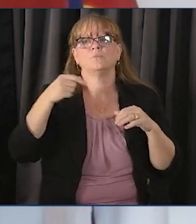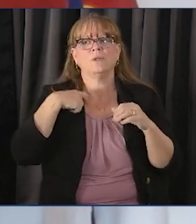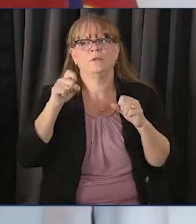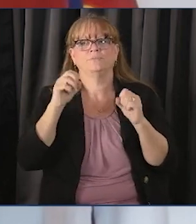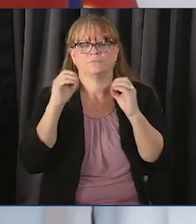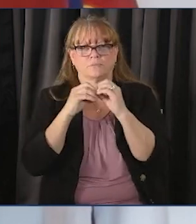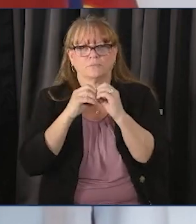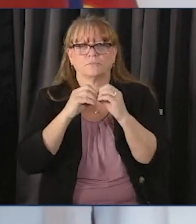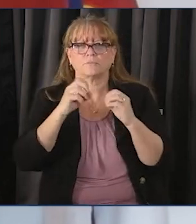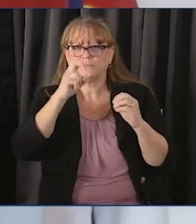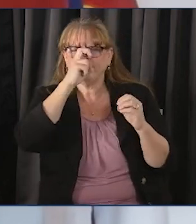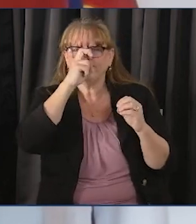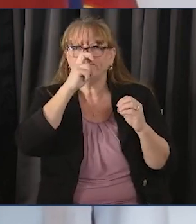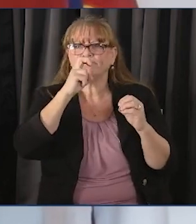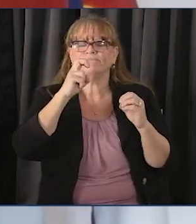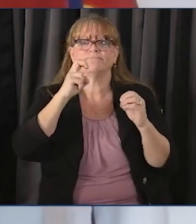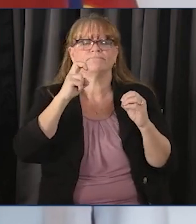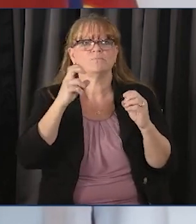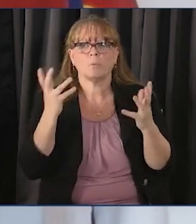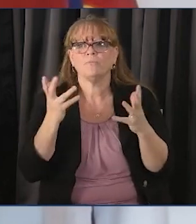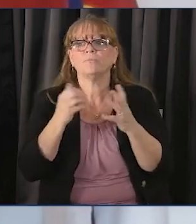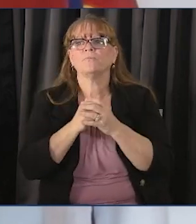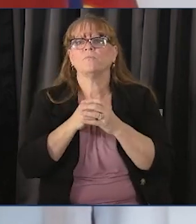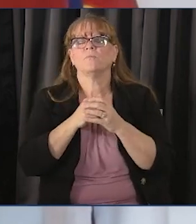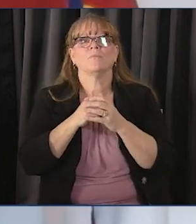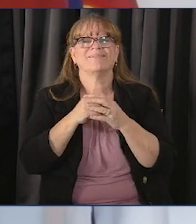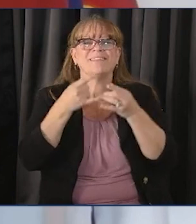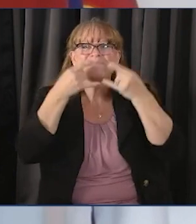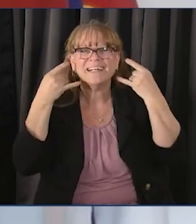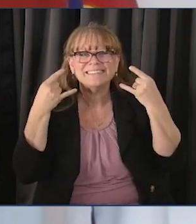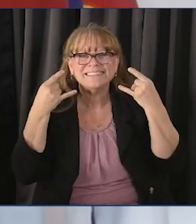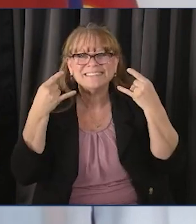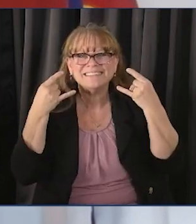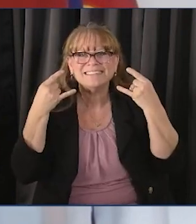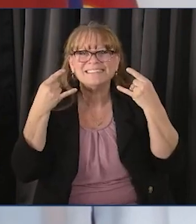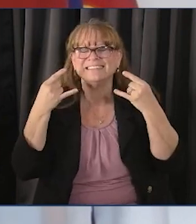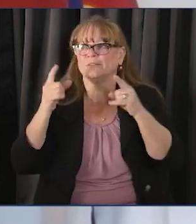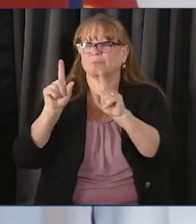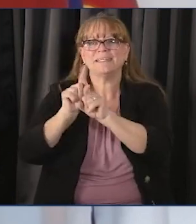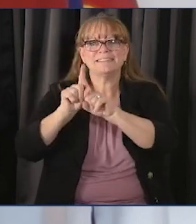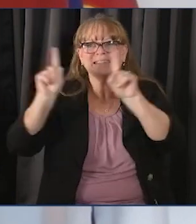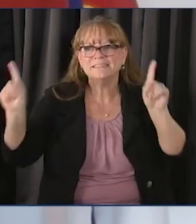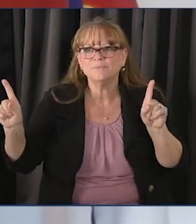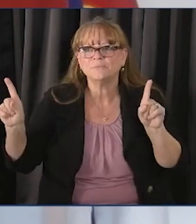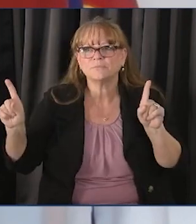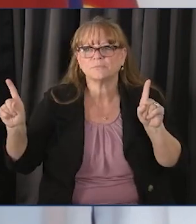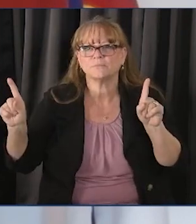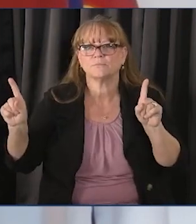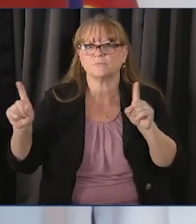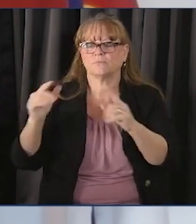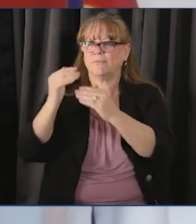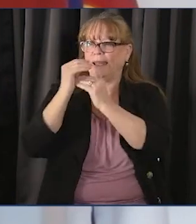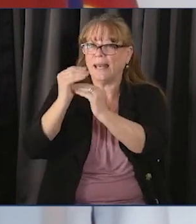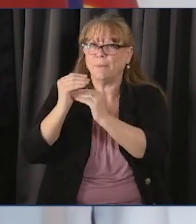staleys fixed six feet away when you can and limit social interactions to people in your own household. Whenever possible.